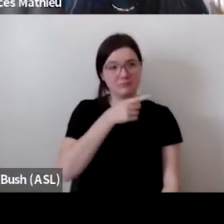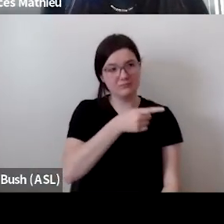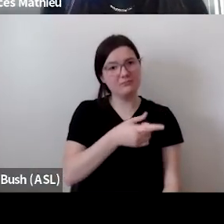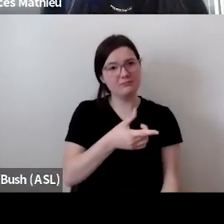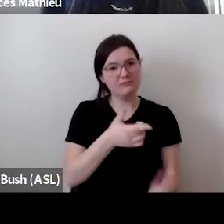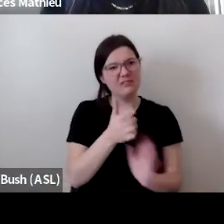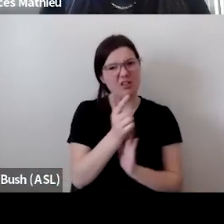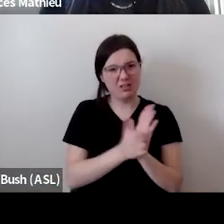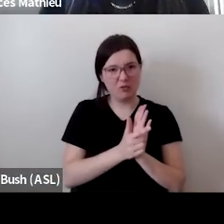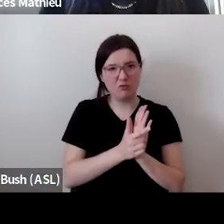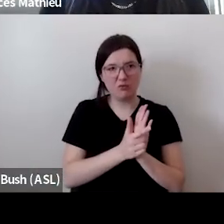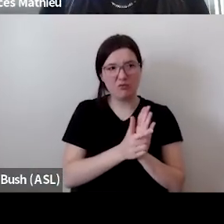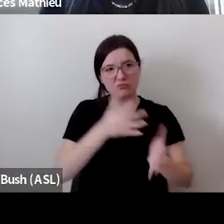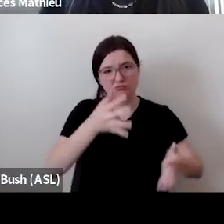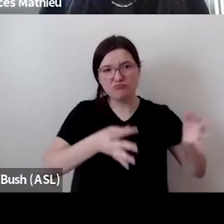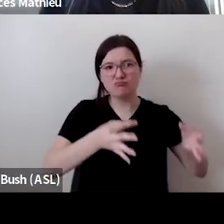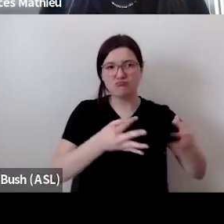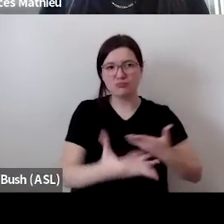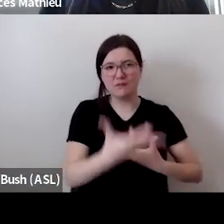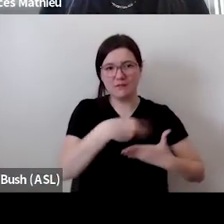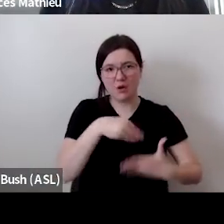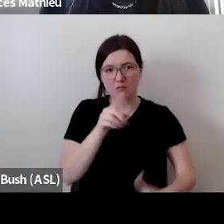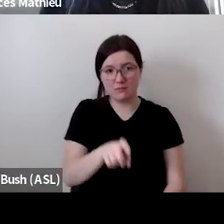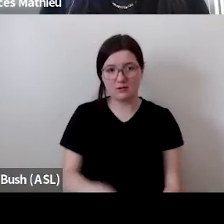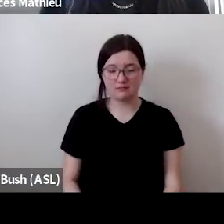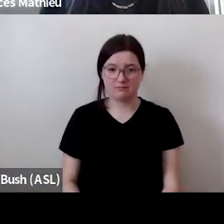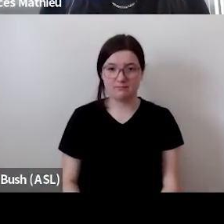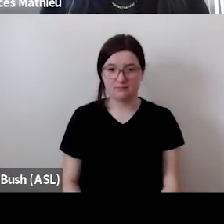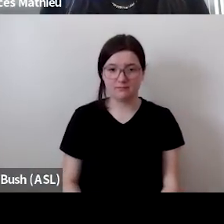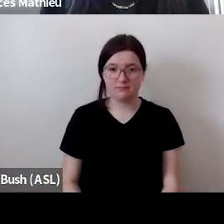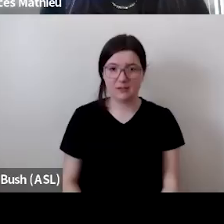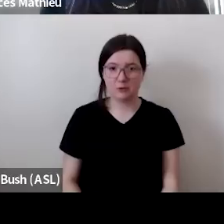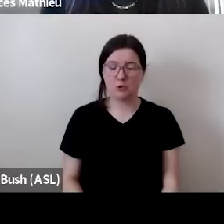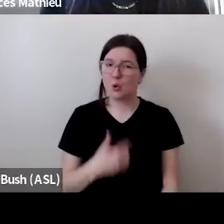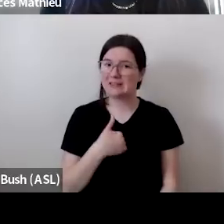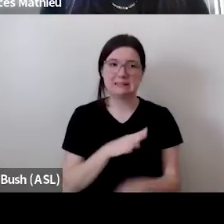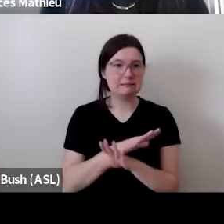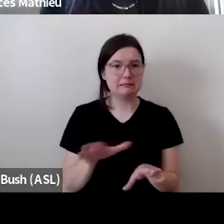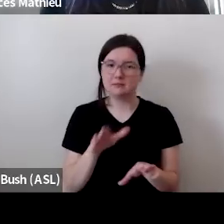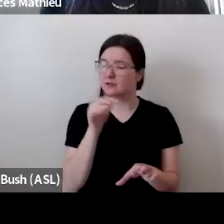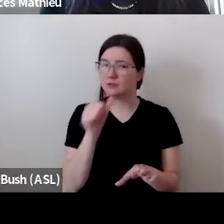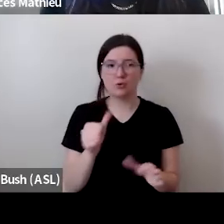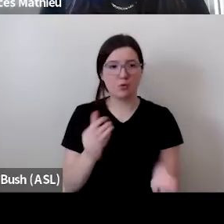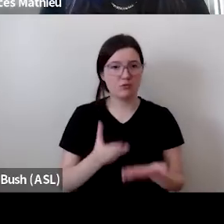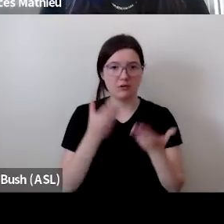after we evict evict them? So I would highly not recommend removing anyone's belonging from their place.